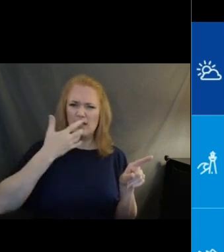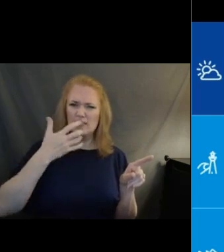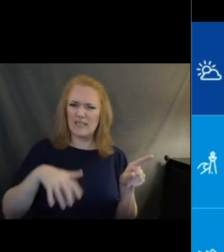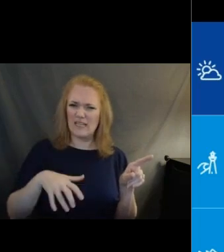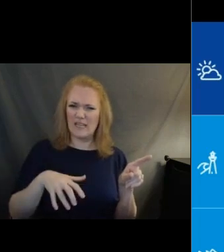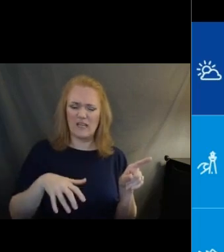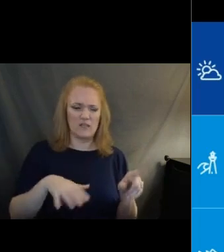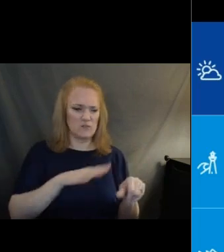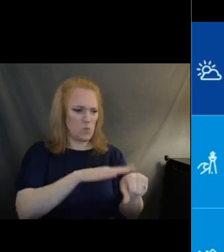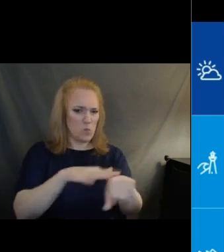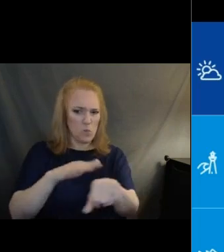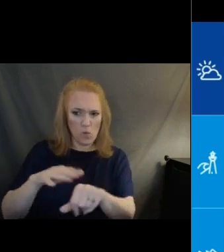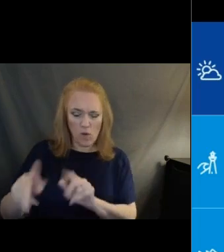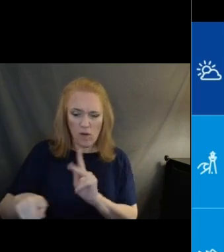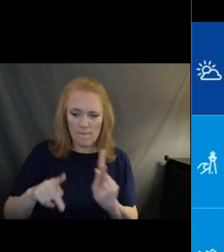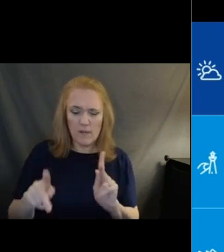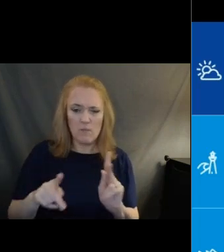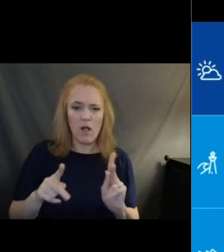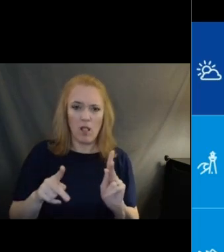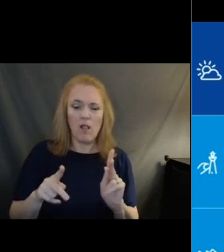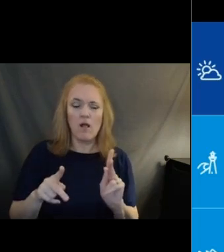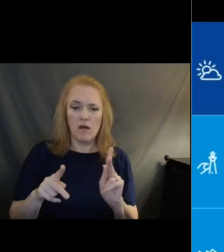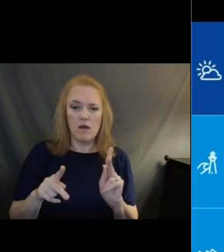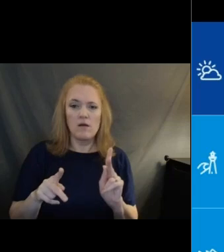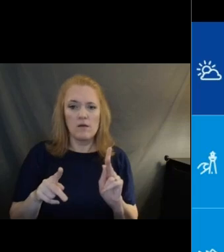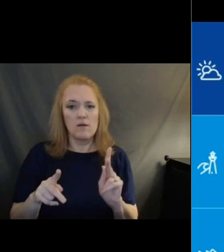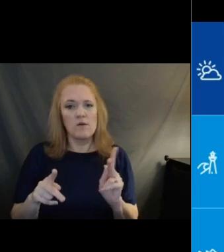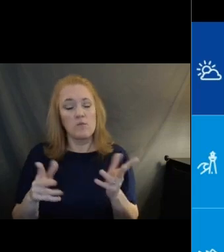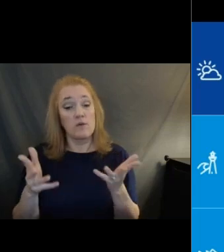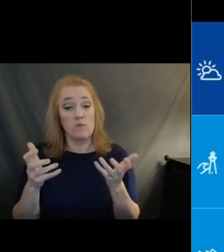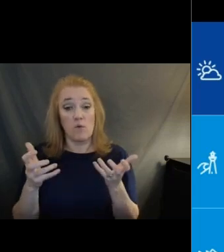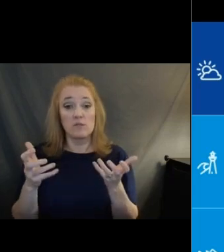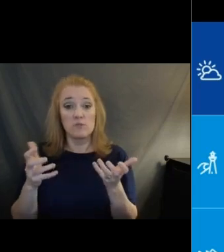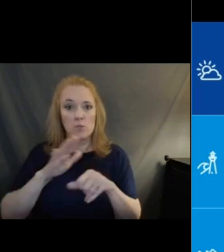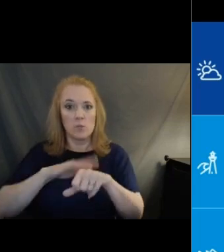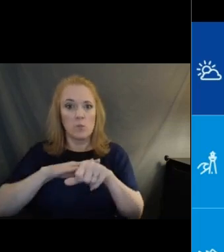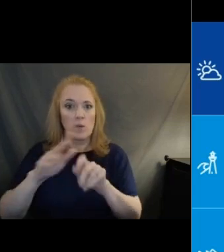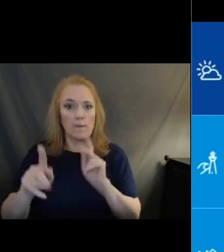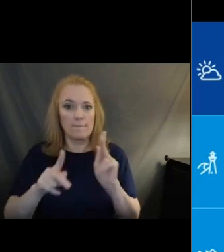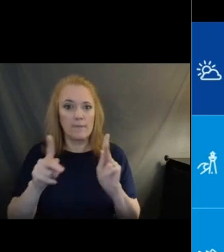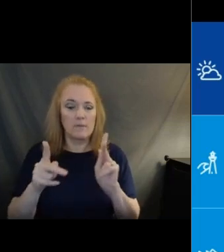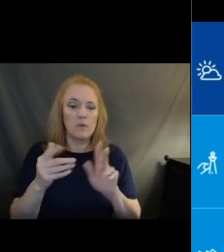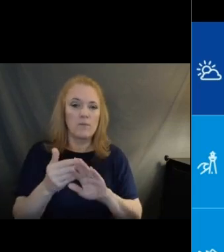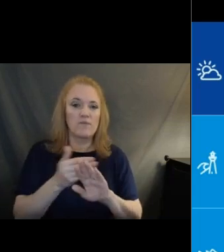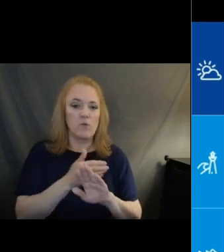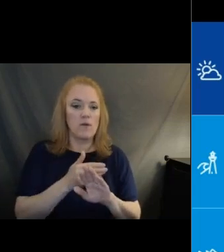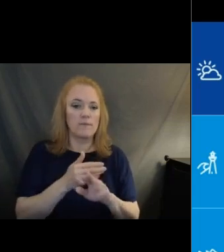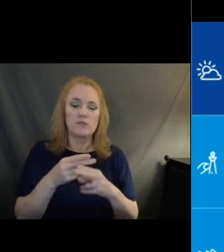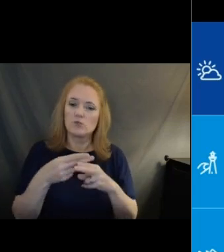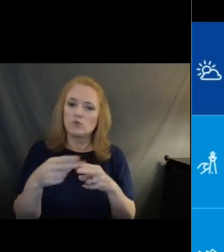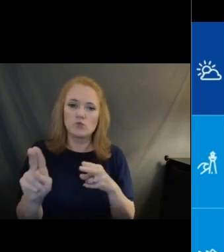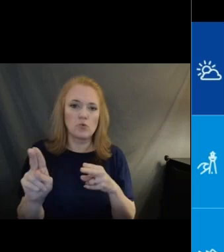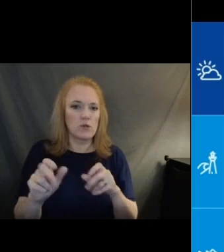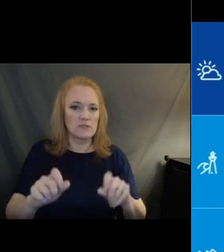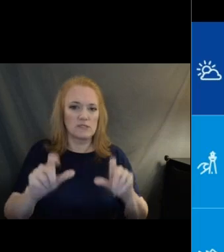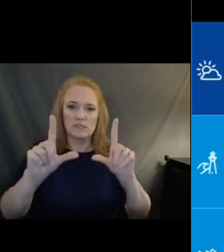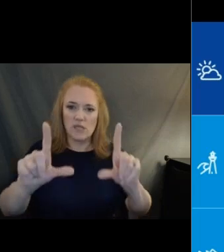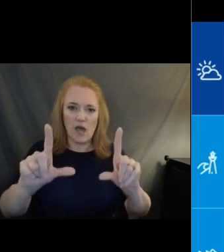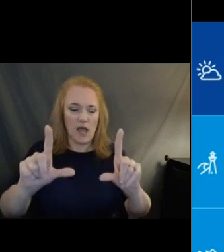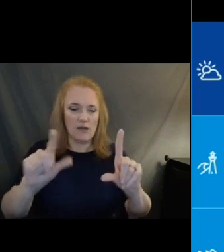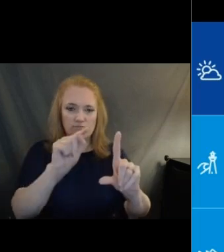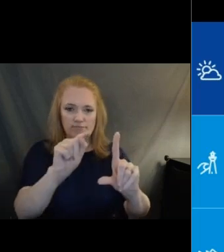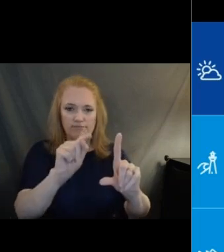out here in a relatively short, bullet point slide that can be re-sent on social media and